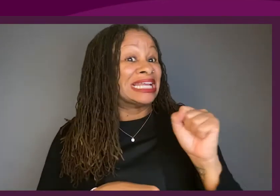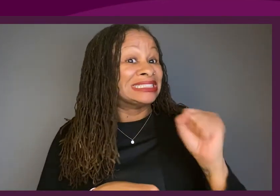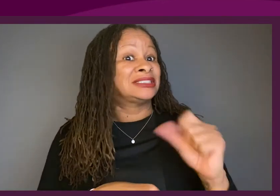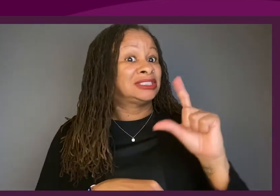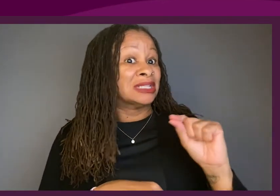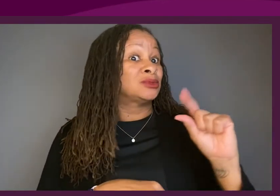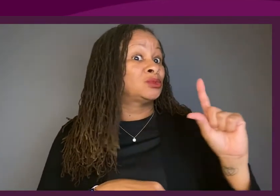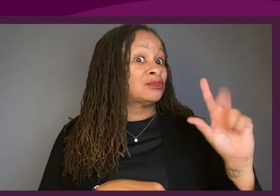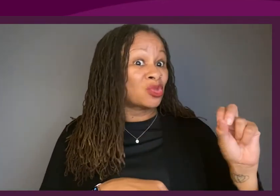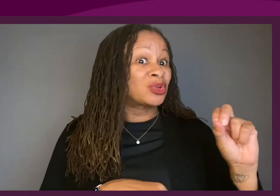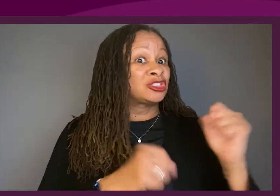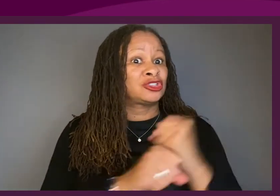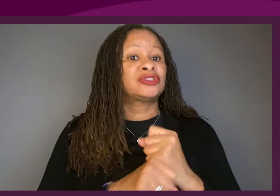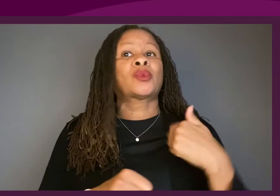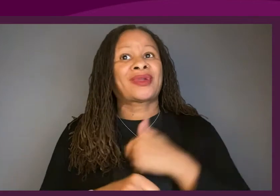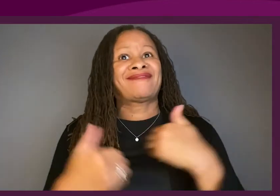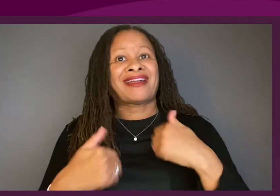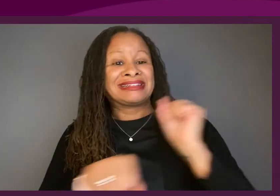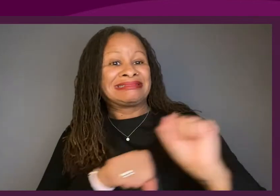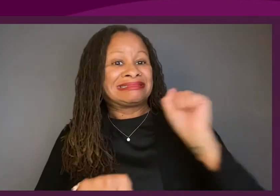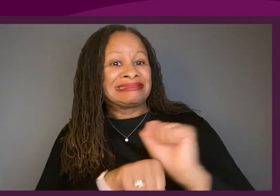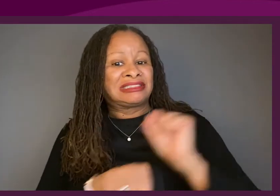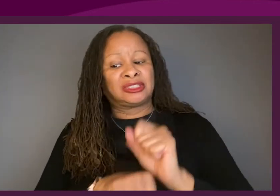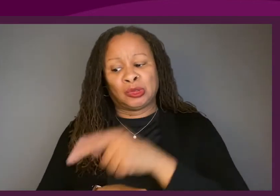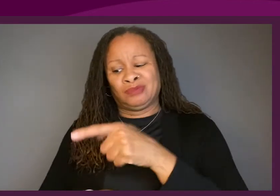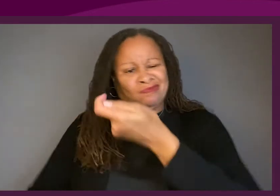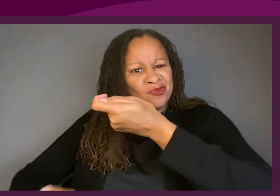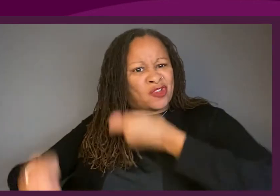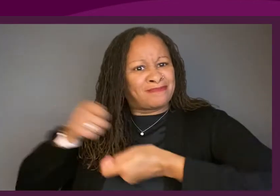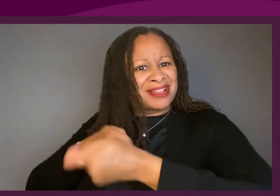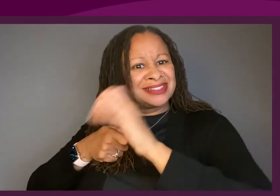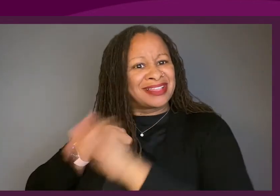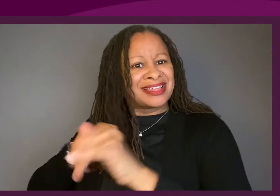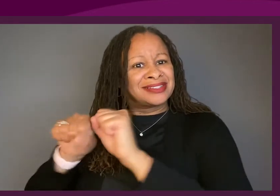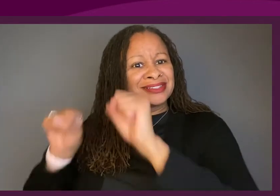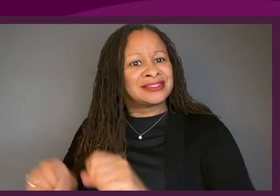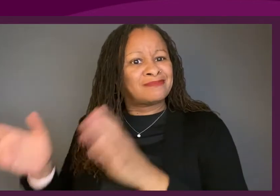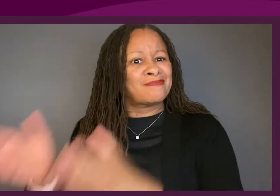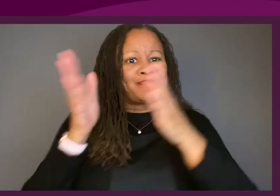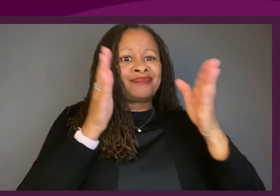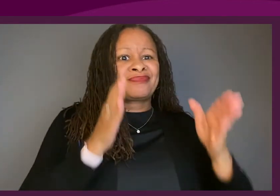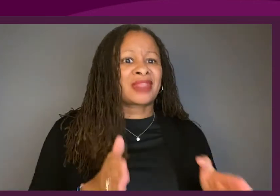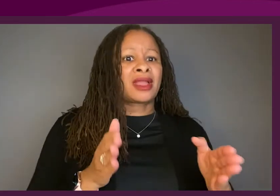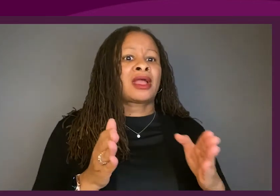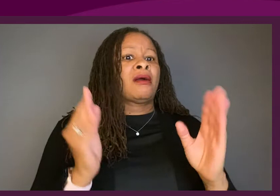years, decades, there have been efforts to replace the institutionalization of people